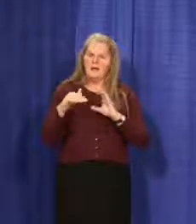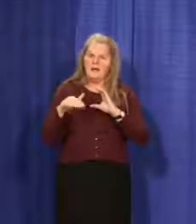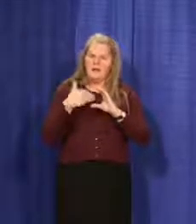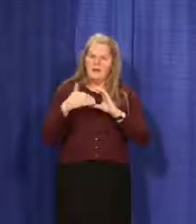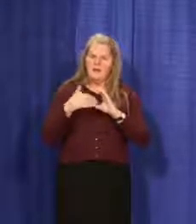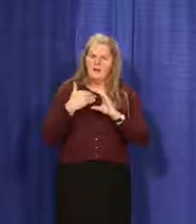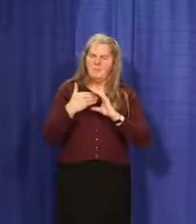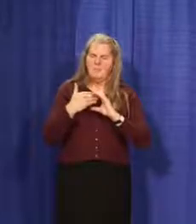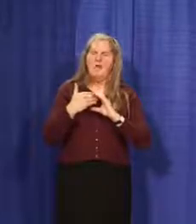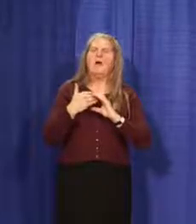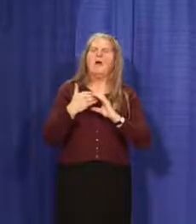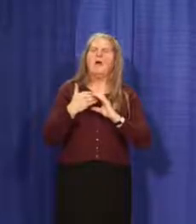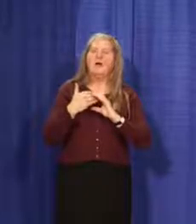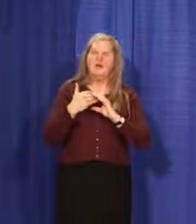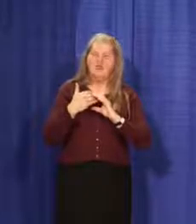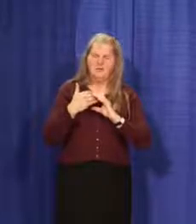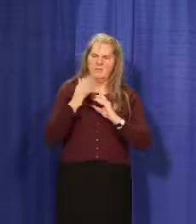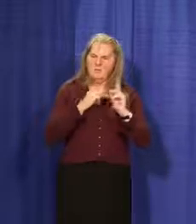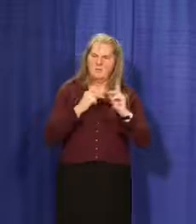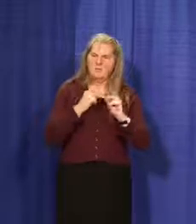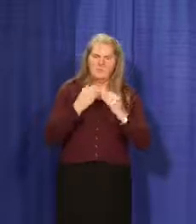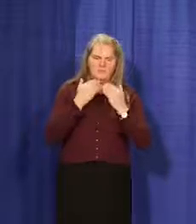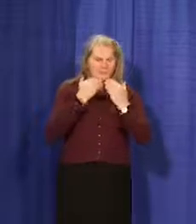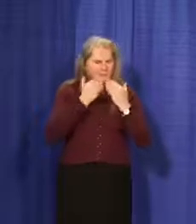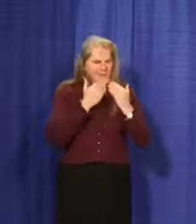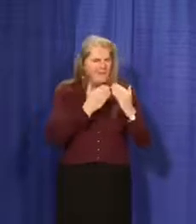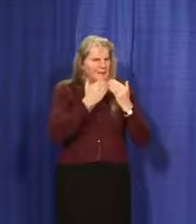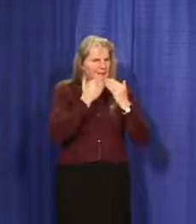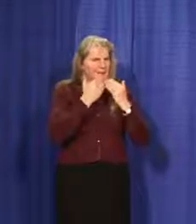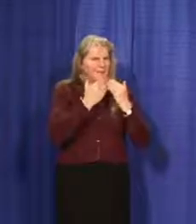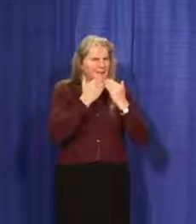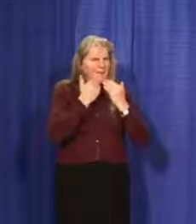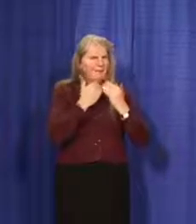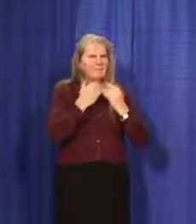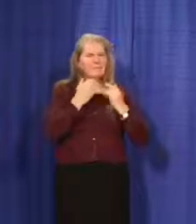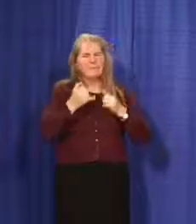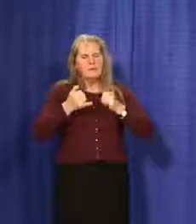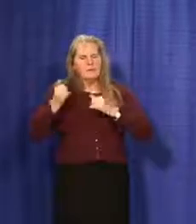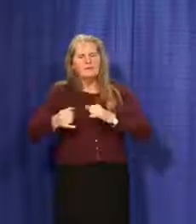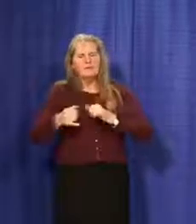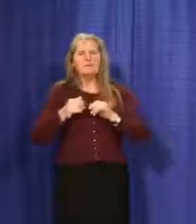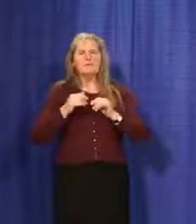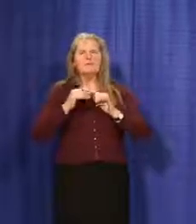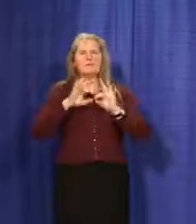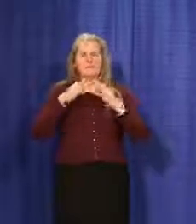e-mails of appreciation from individuals, families, or